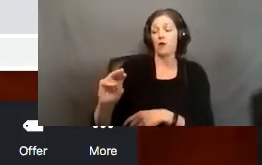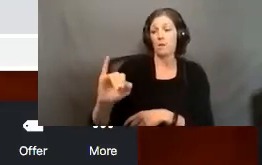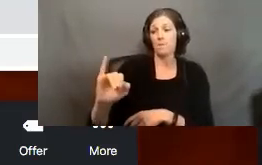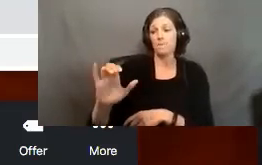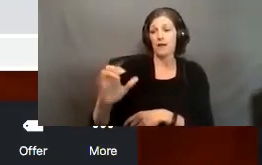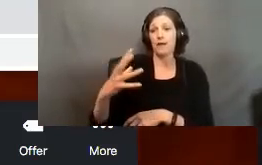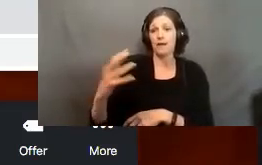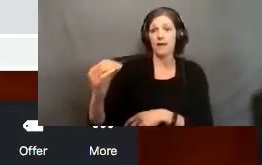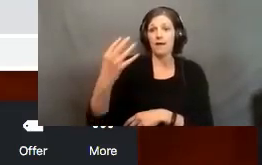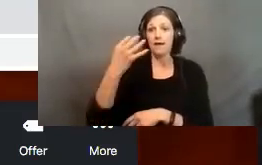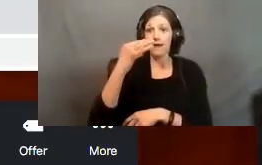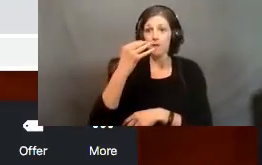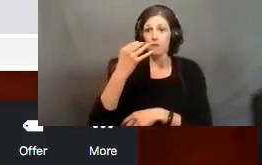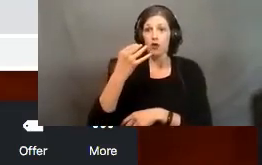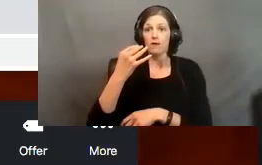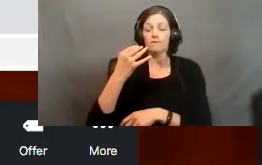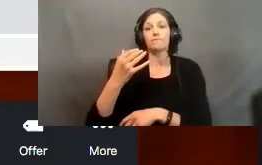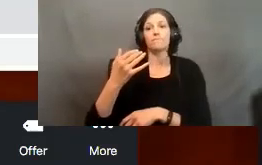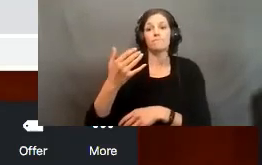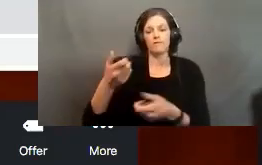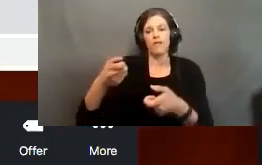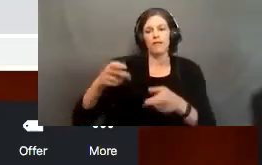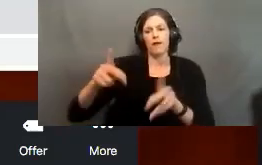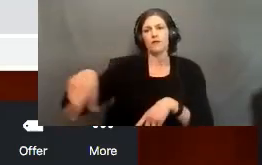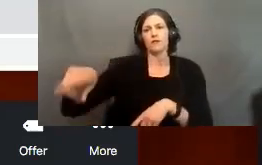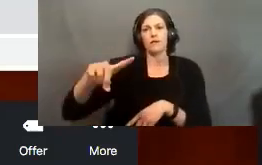and that will allow them to turn 12:37:18 on their microphone and camera